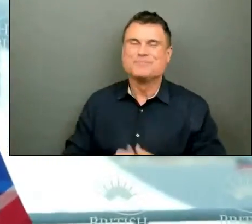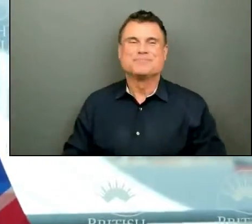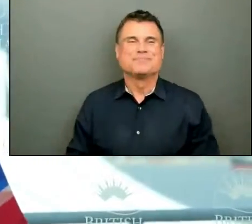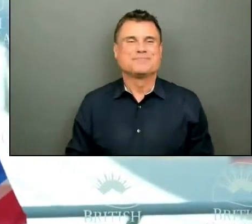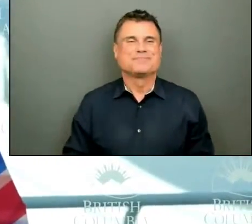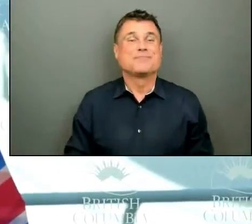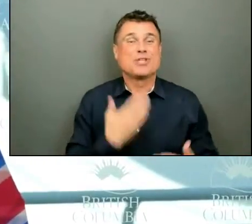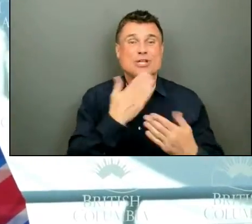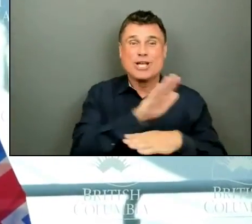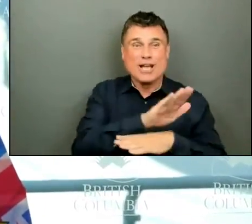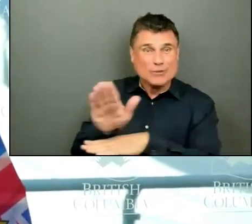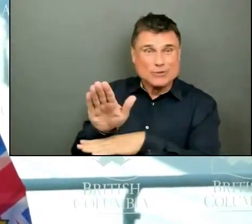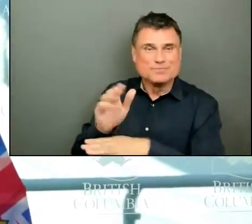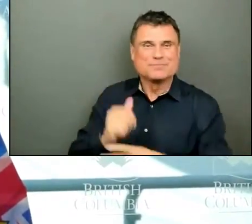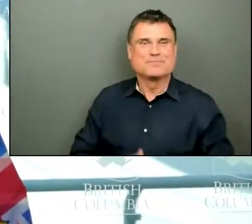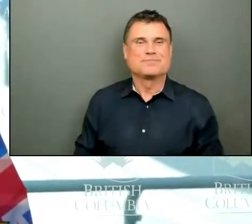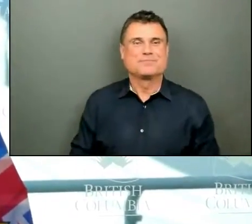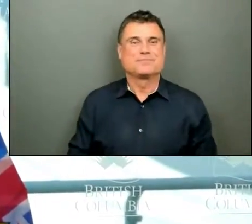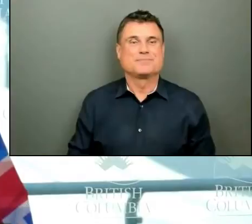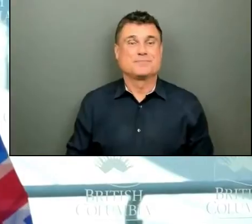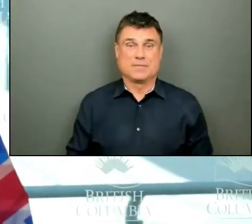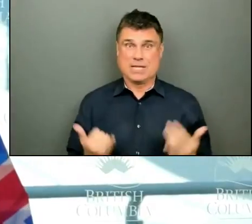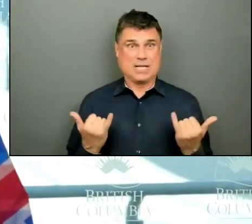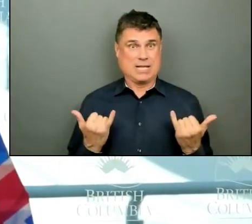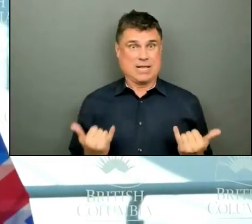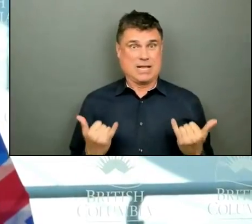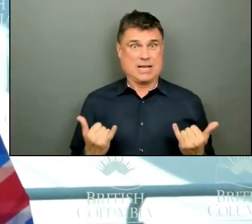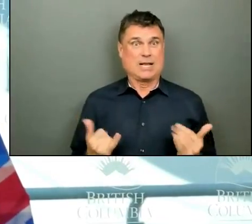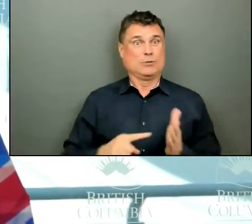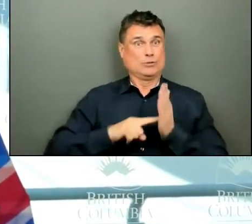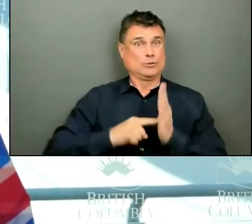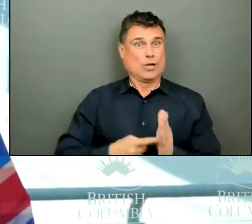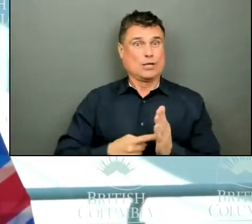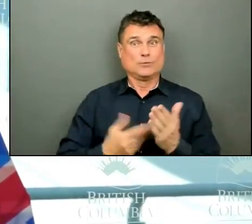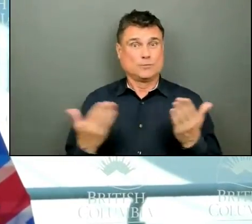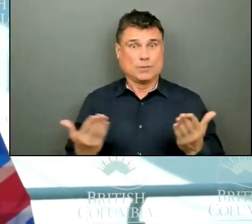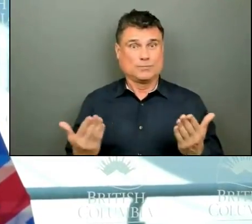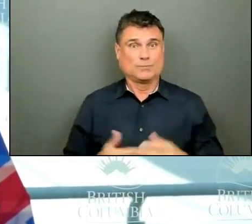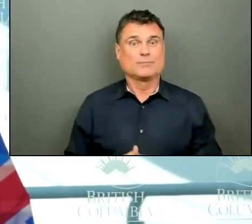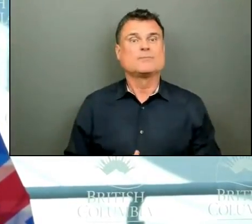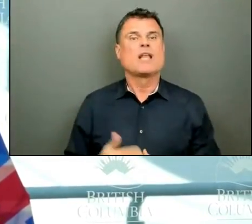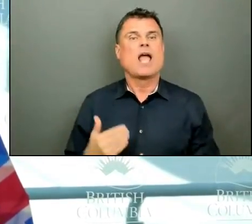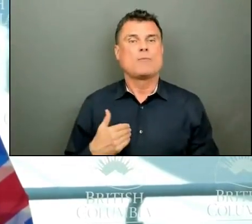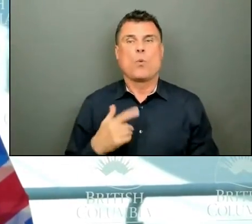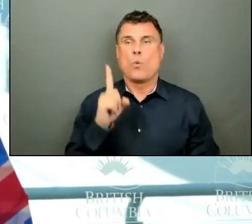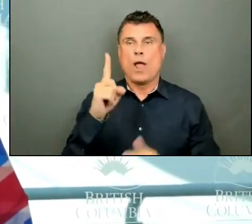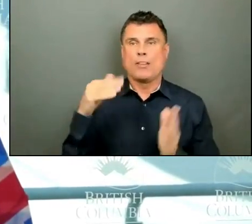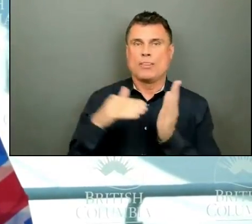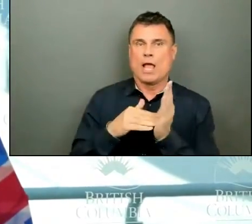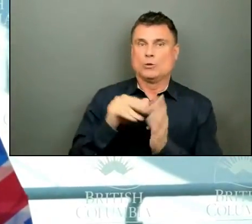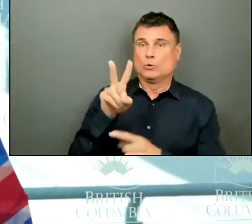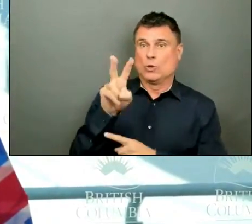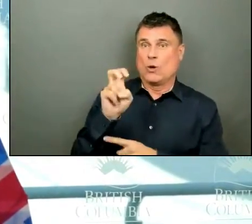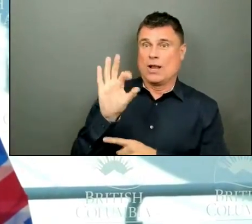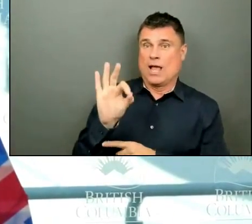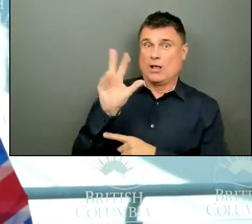For today to start we have one thousand 293 new cases of COVID-19 diagnosed today,